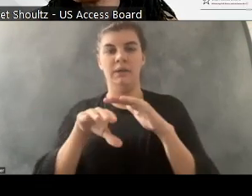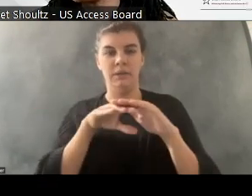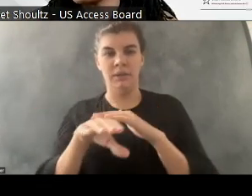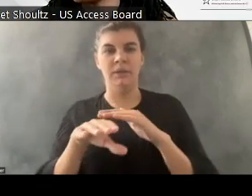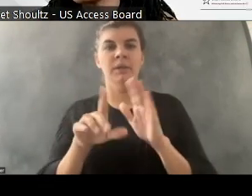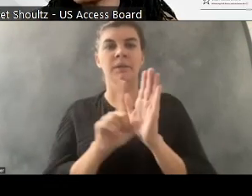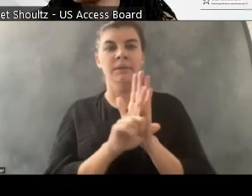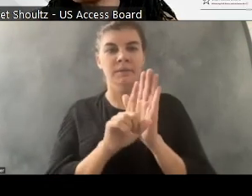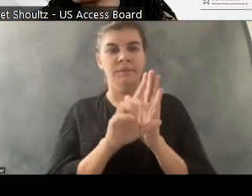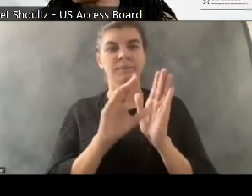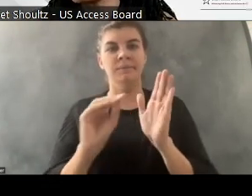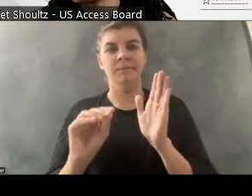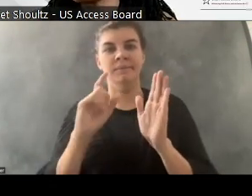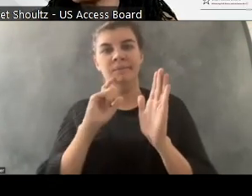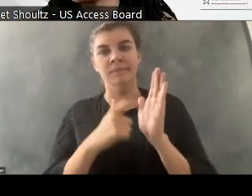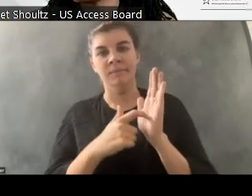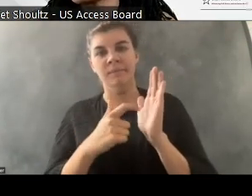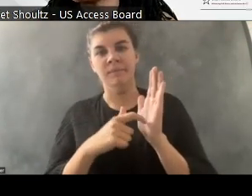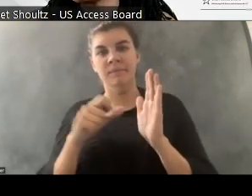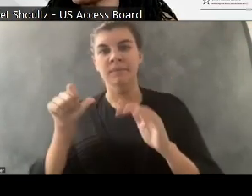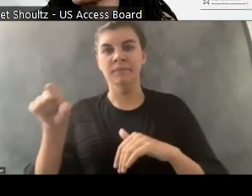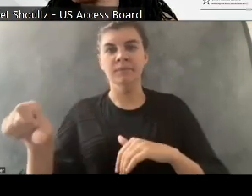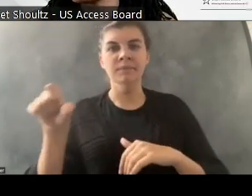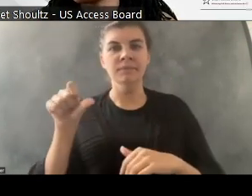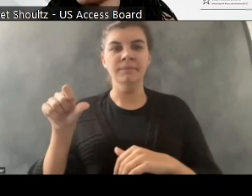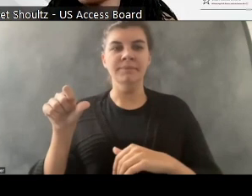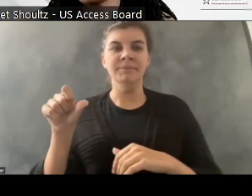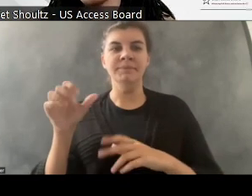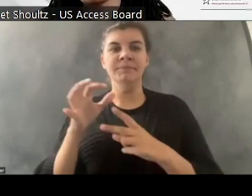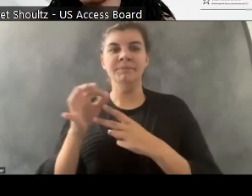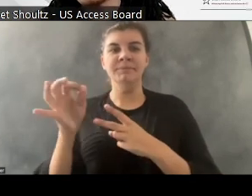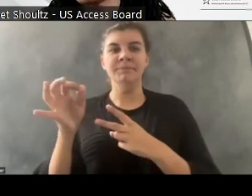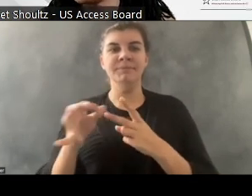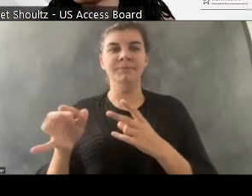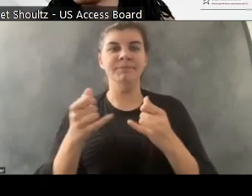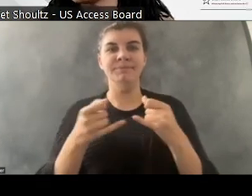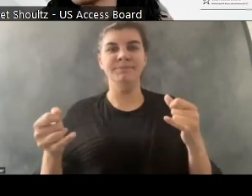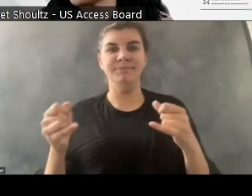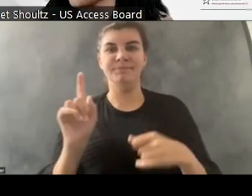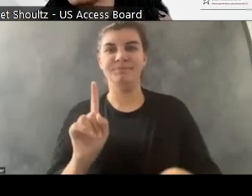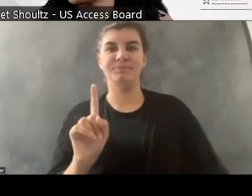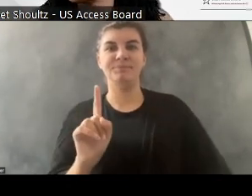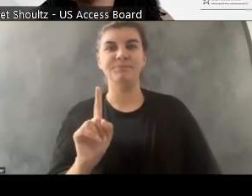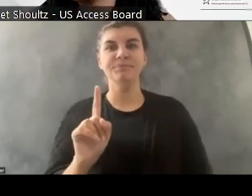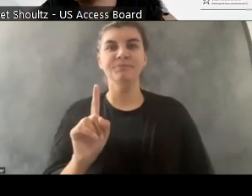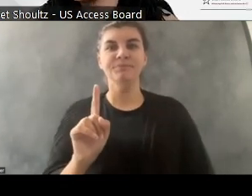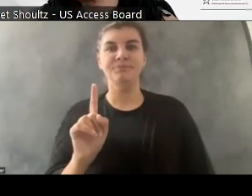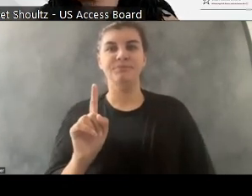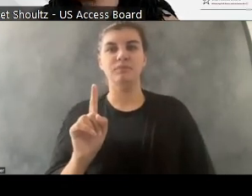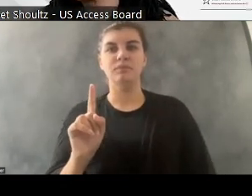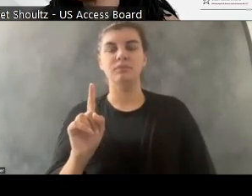Signals and Detectors - Extended Pushbutton Press Features Option line one. Pedestrians